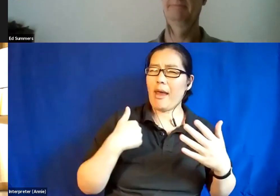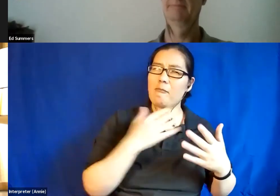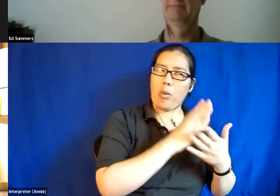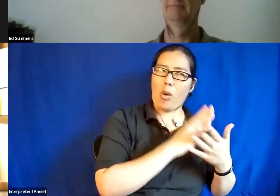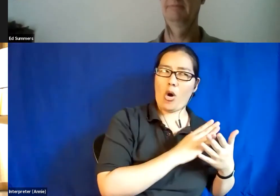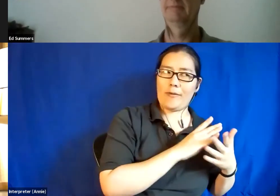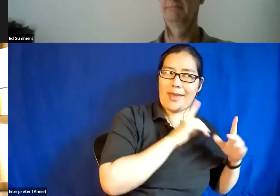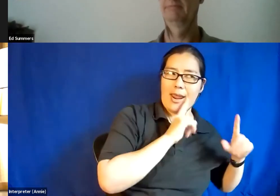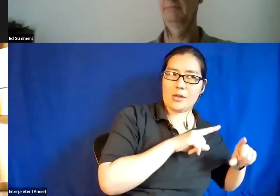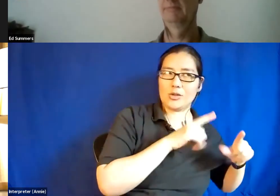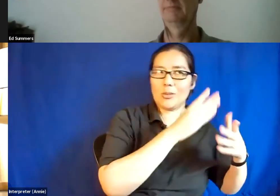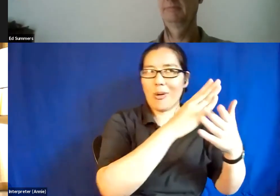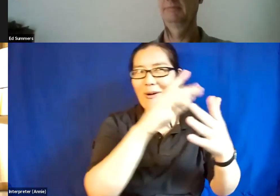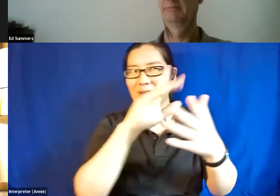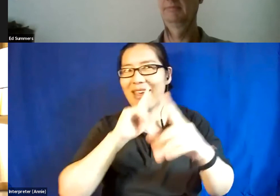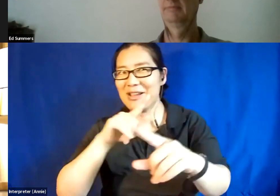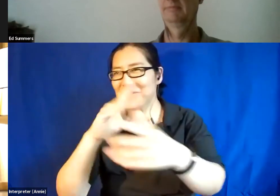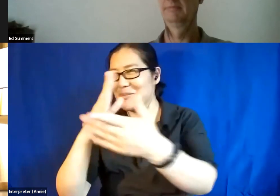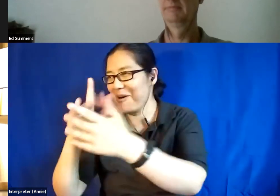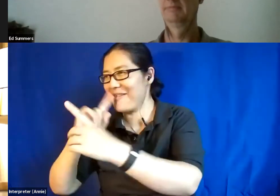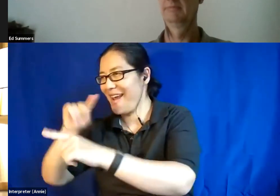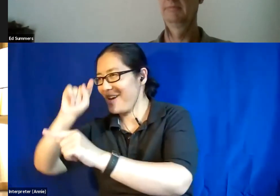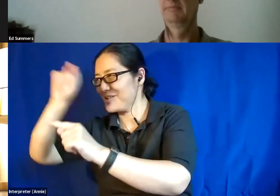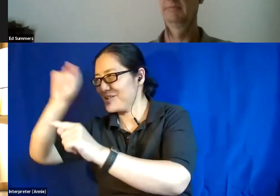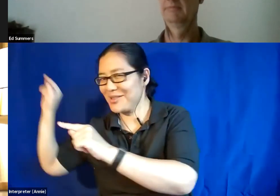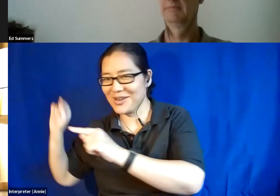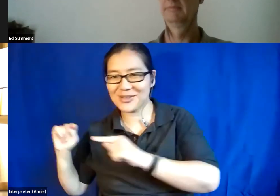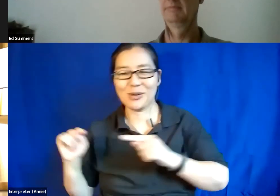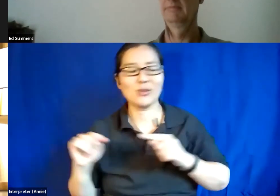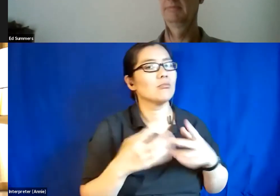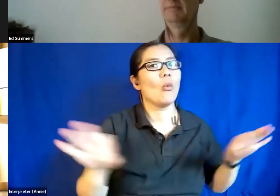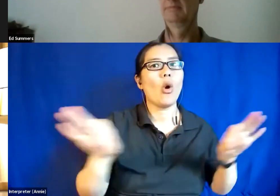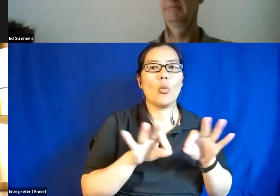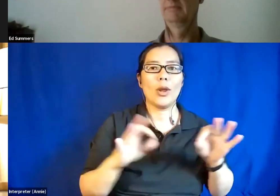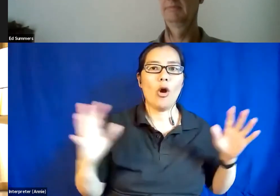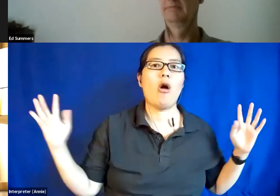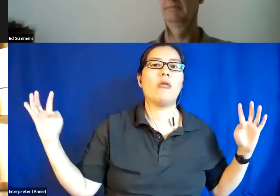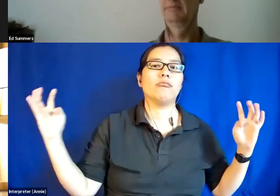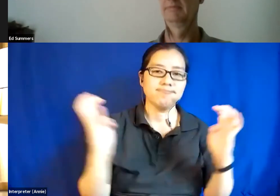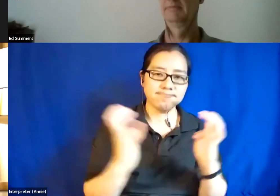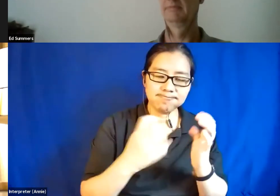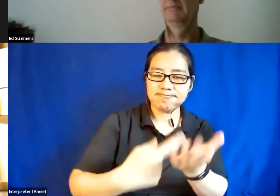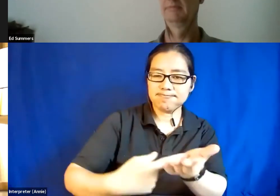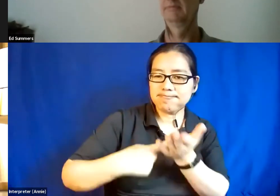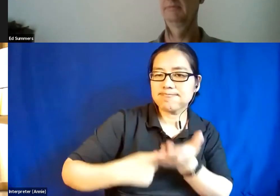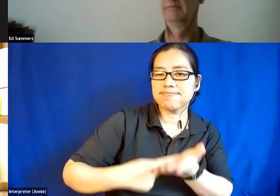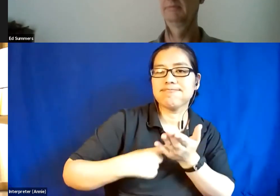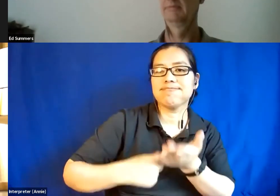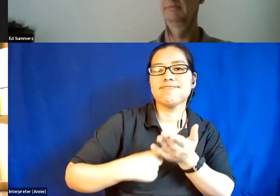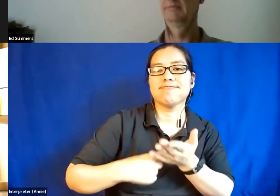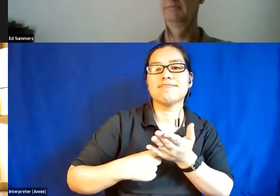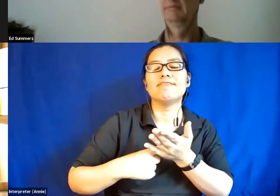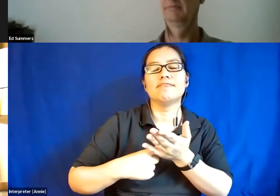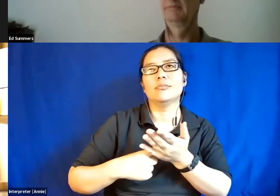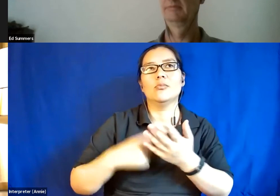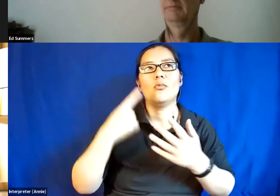time in. I think it's really important for us to come and have these conversations in order for us to learn what we're